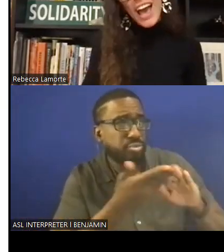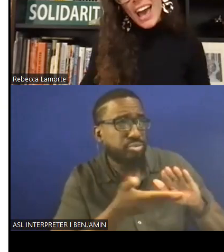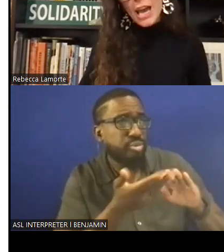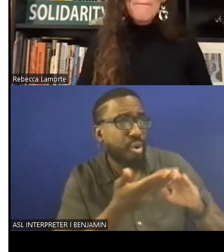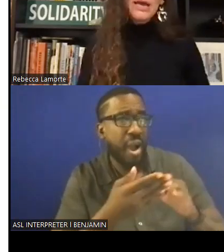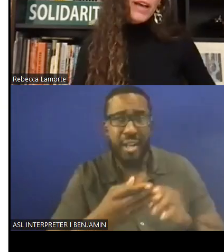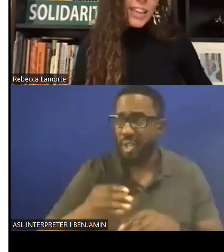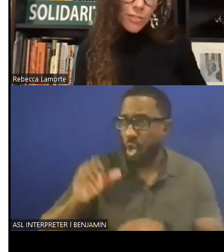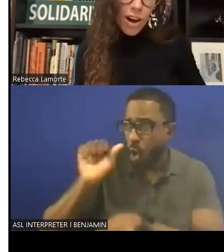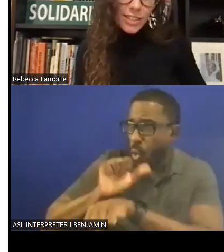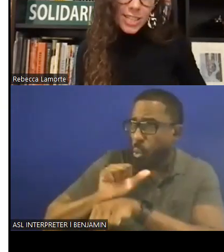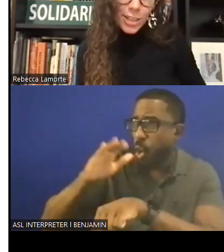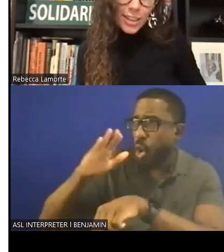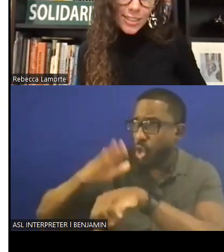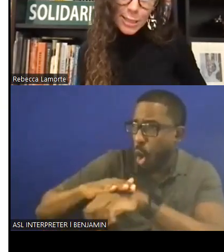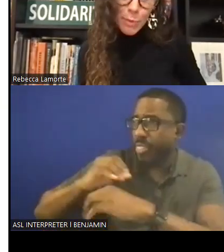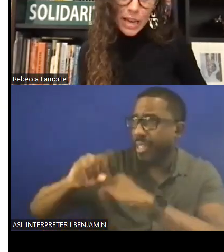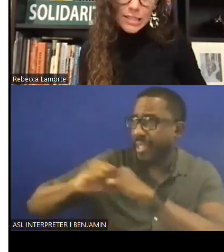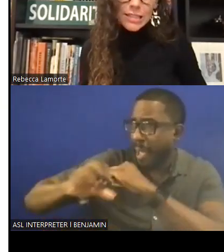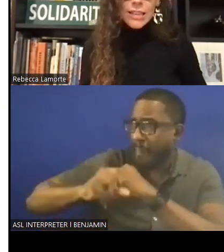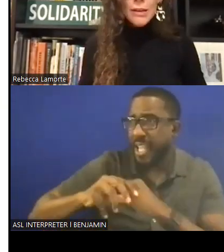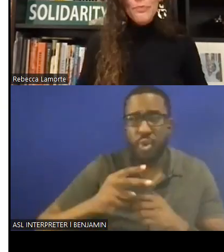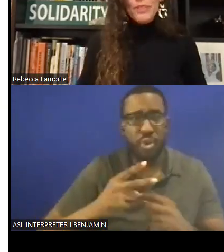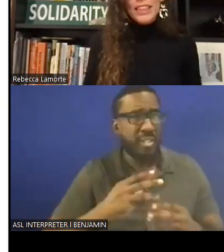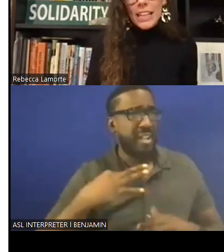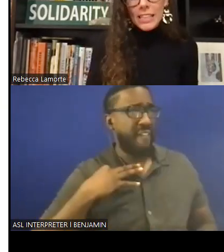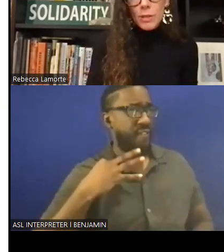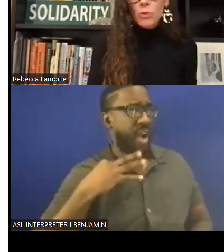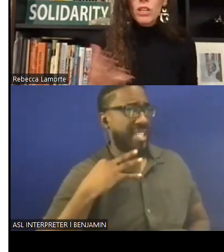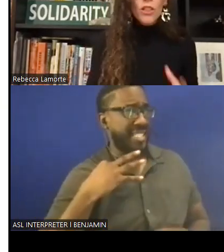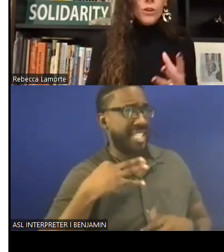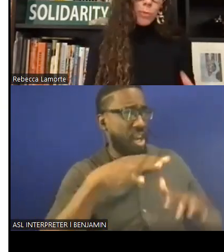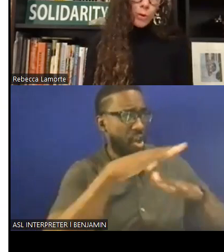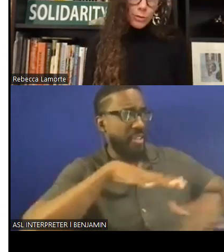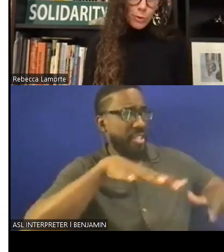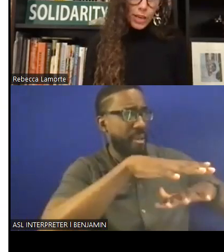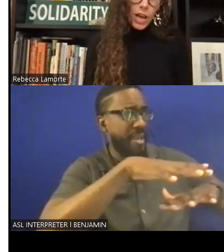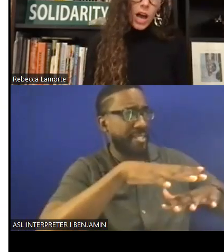Hey, maybe I can volunteer in this space." And that leads me to another important point.